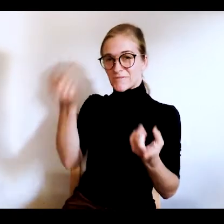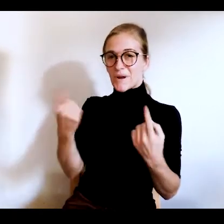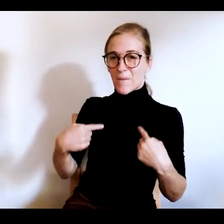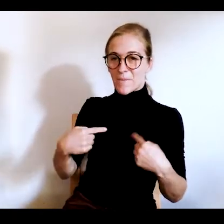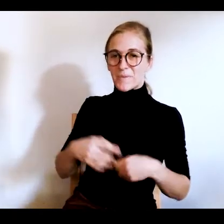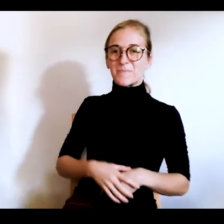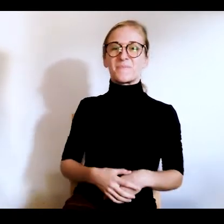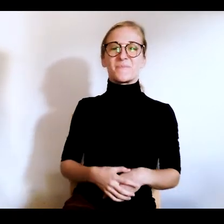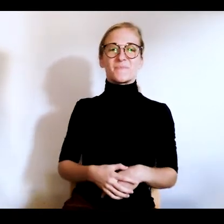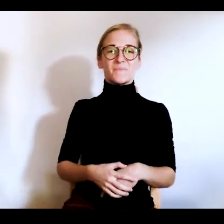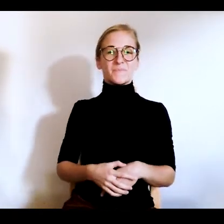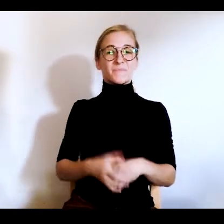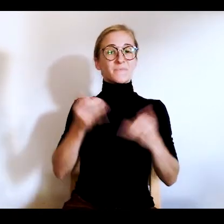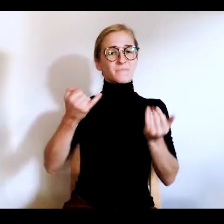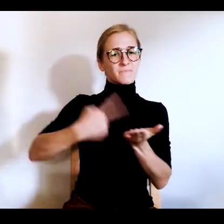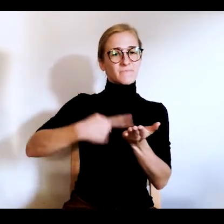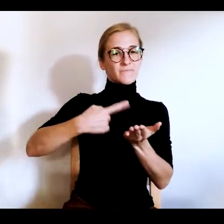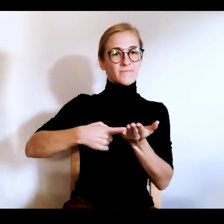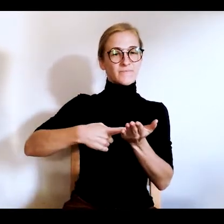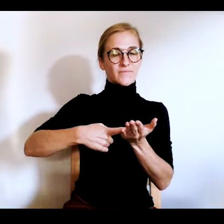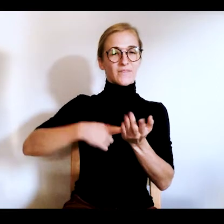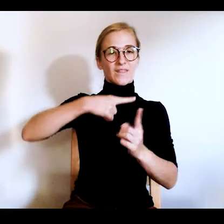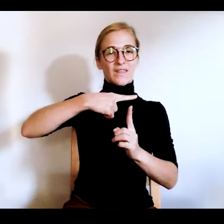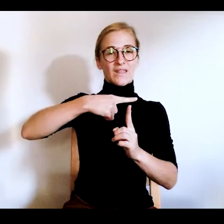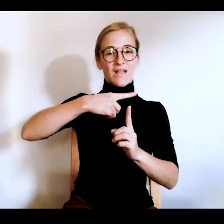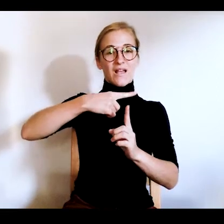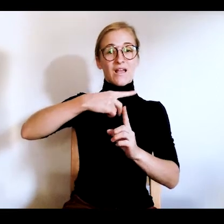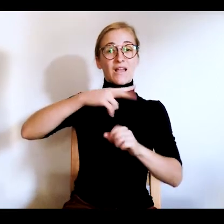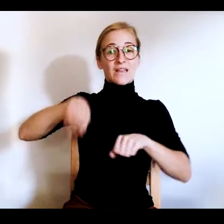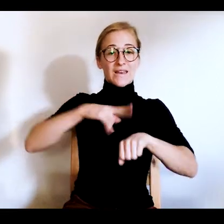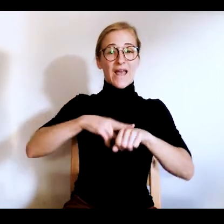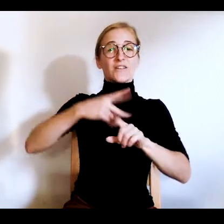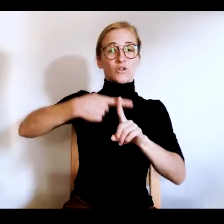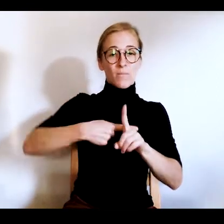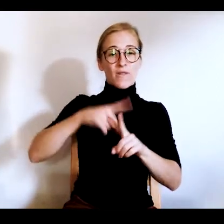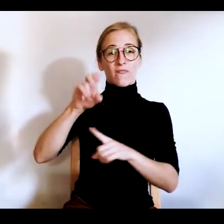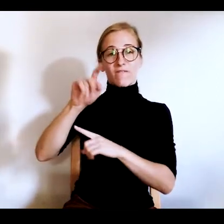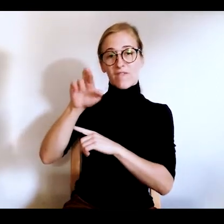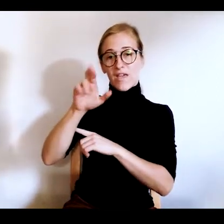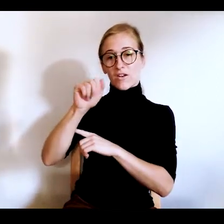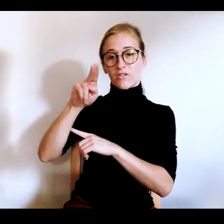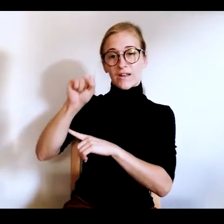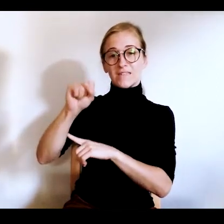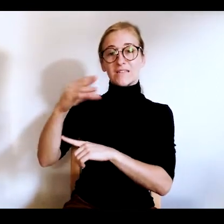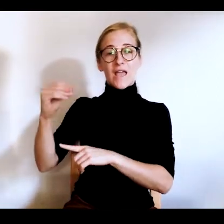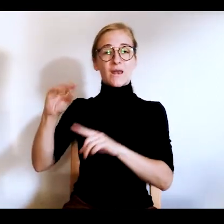Today we’re discussing National Veterans and Military Families Month.